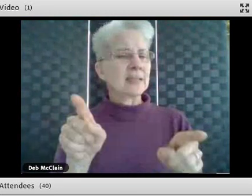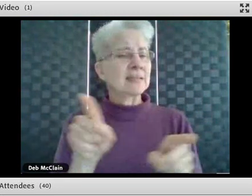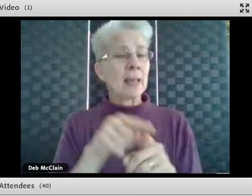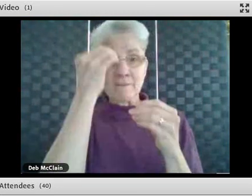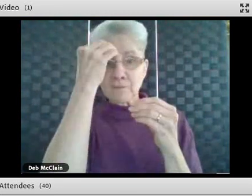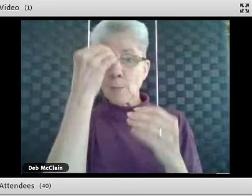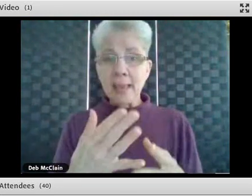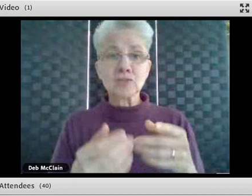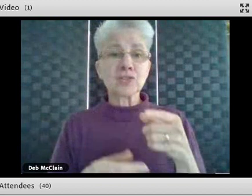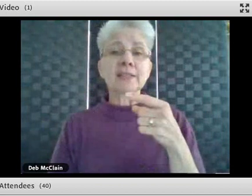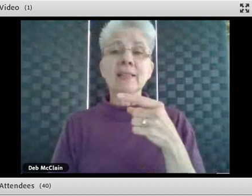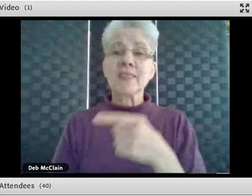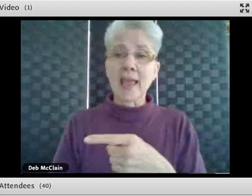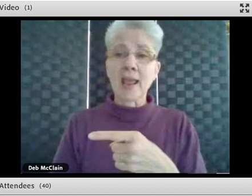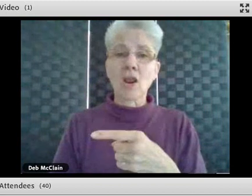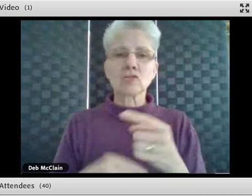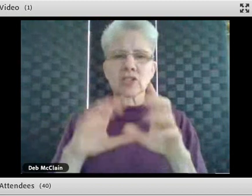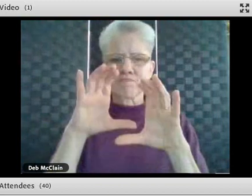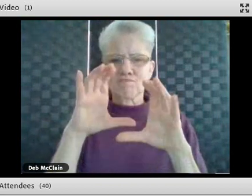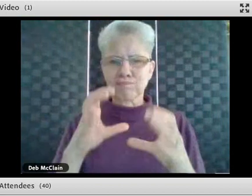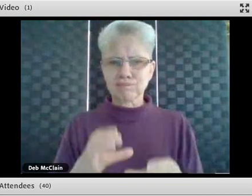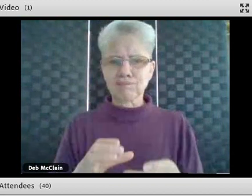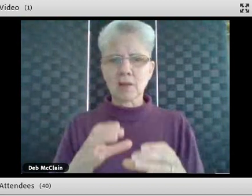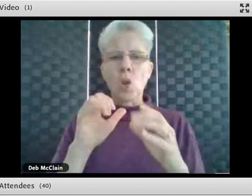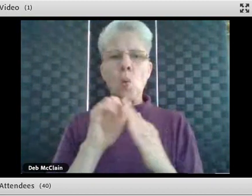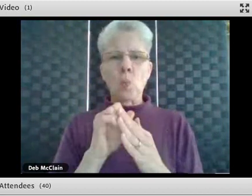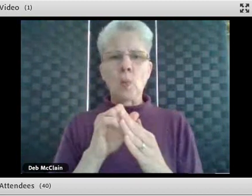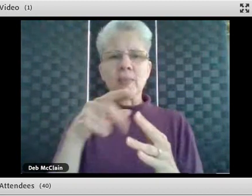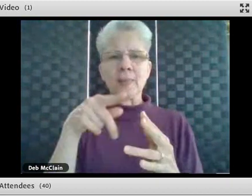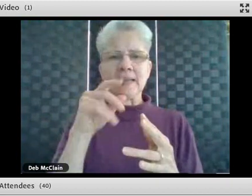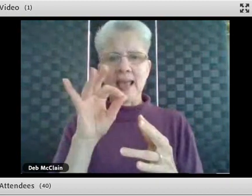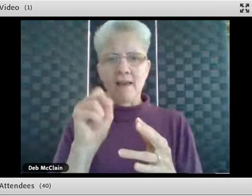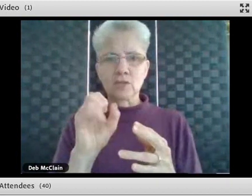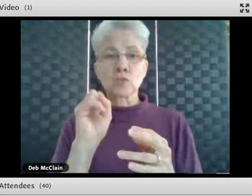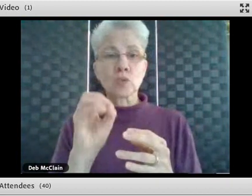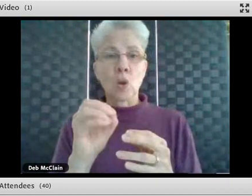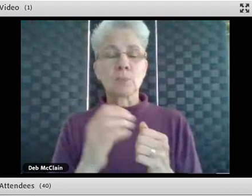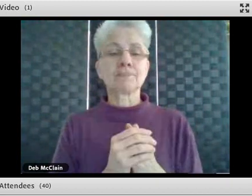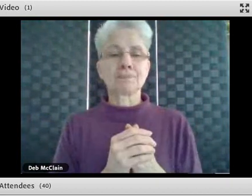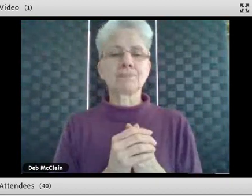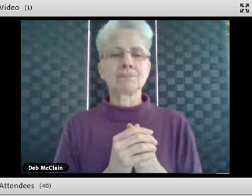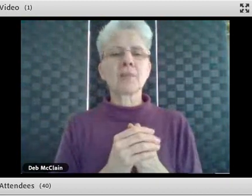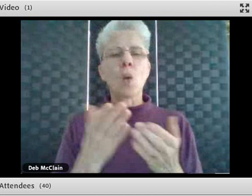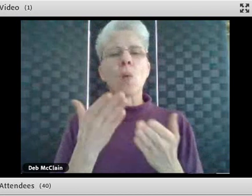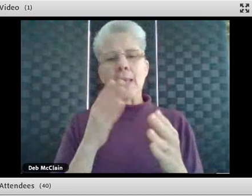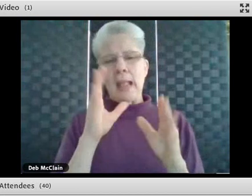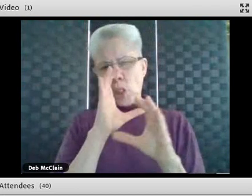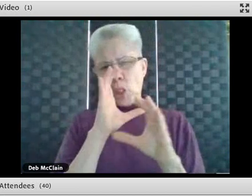but just kind of broken down into these PDFs, okay? So, I recommend going there if you do have any questions